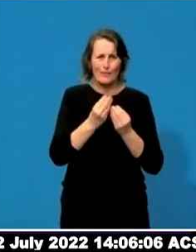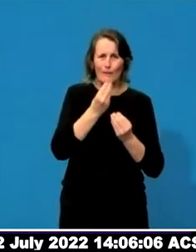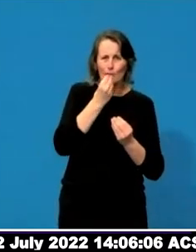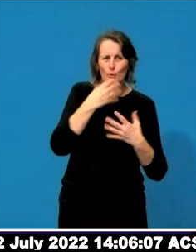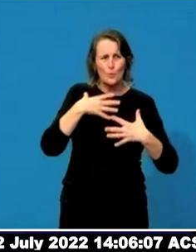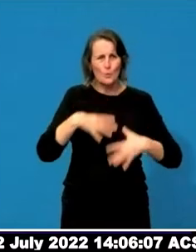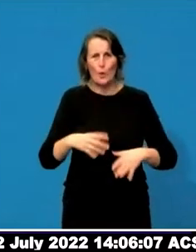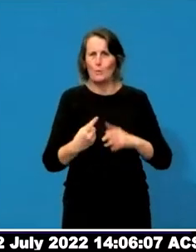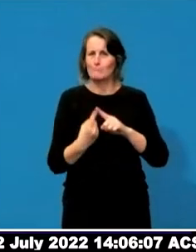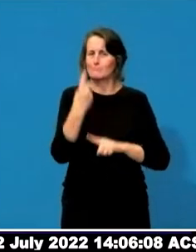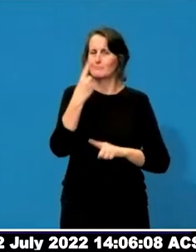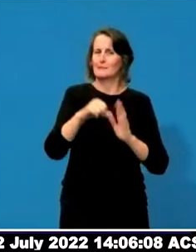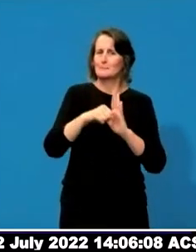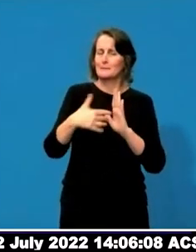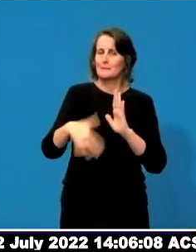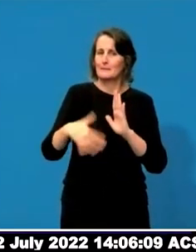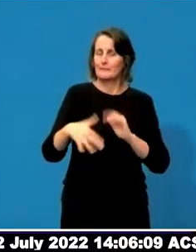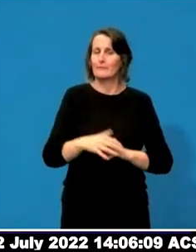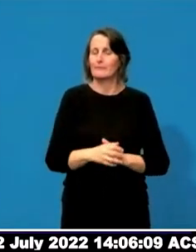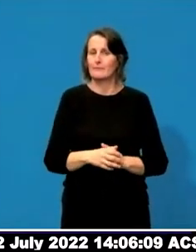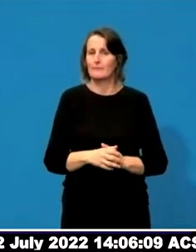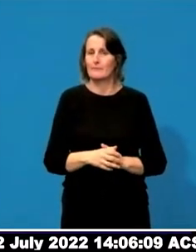Do you think that those assumptions - that they are not optional,